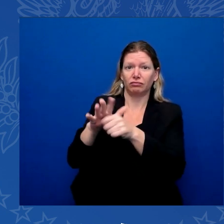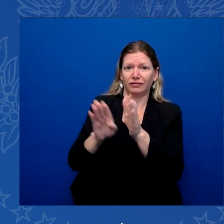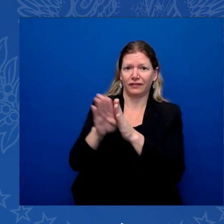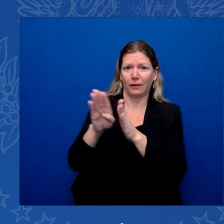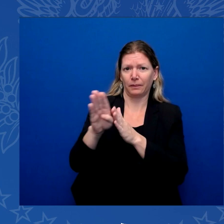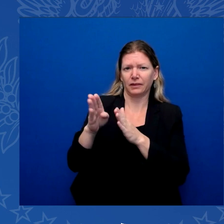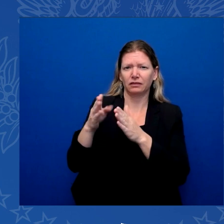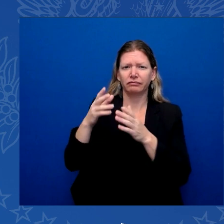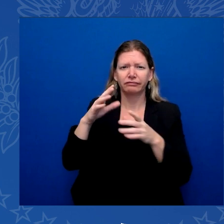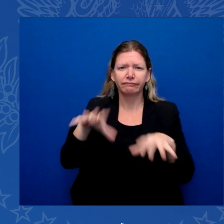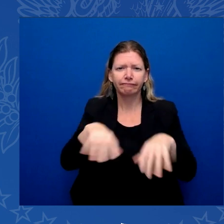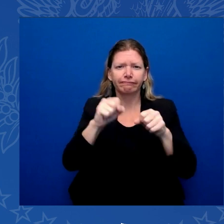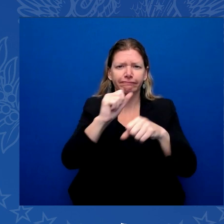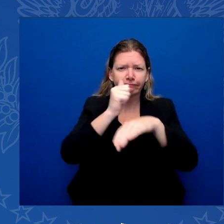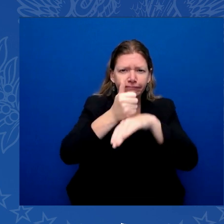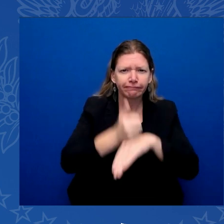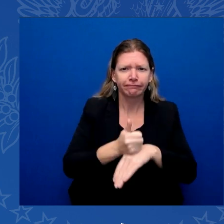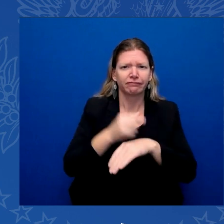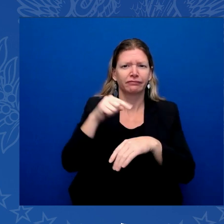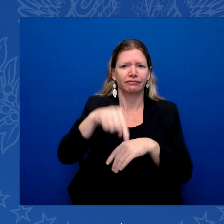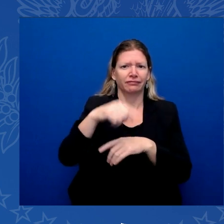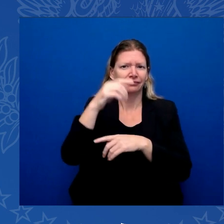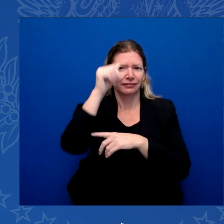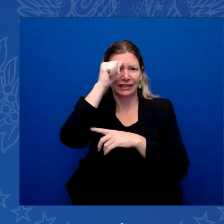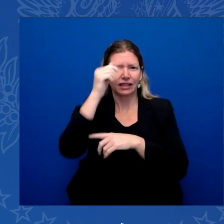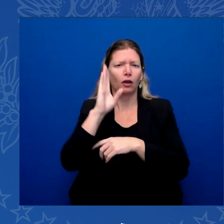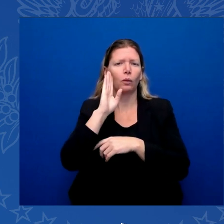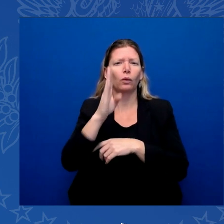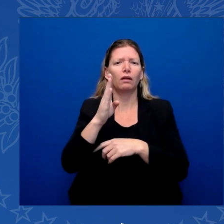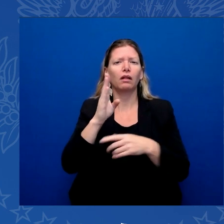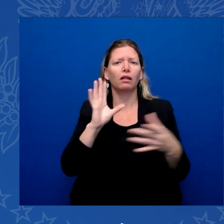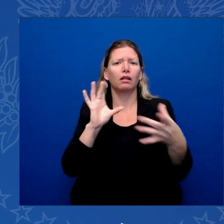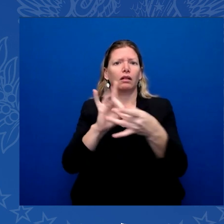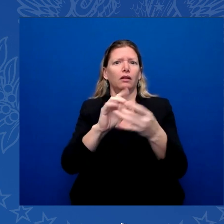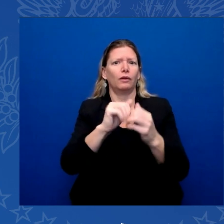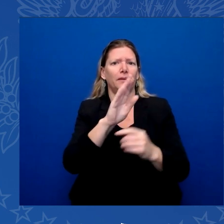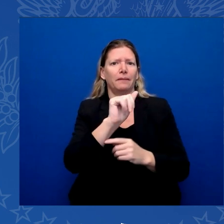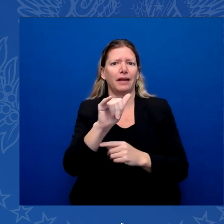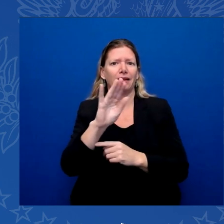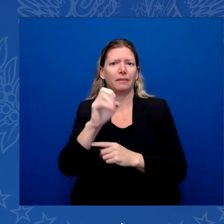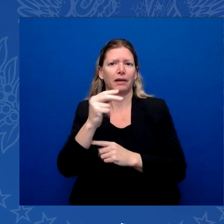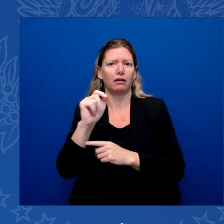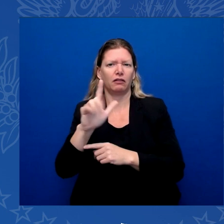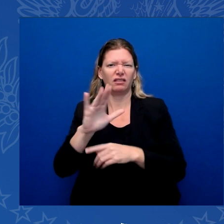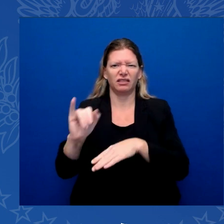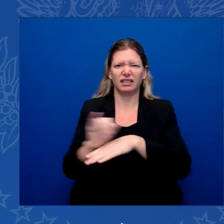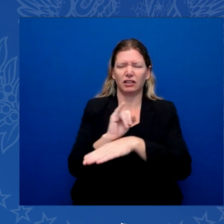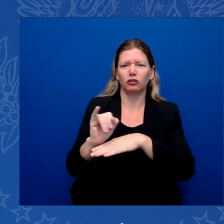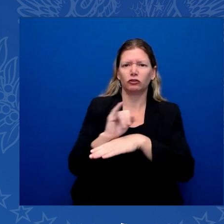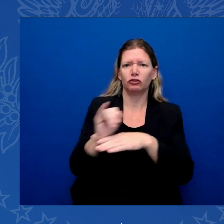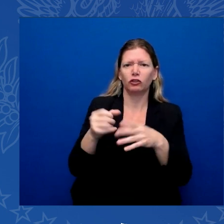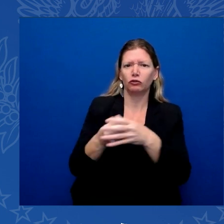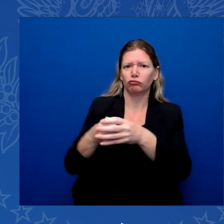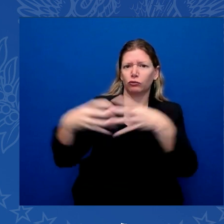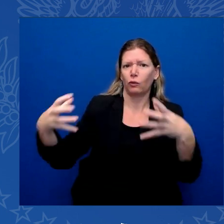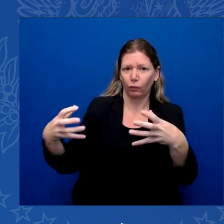of Bengal Industrial Growth Belt Initiative, or a big B that we are working on with Bangladesh.